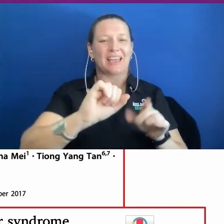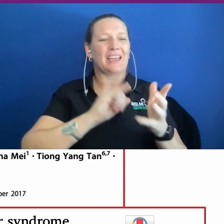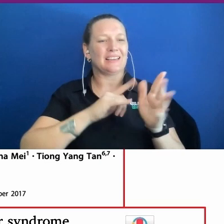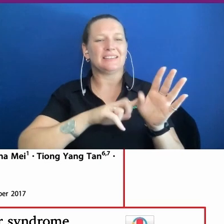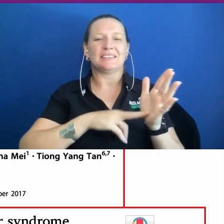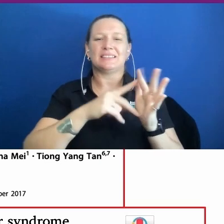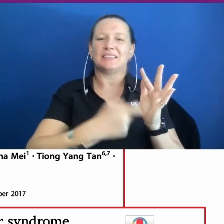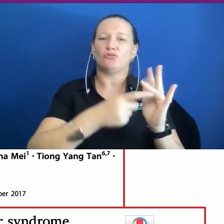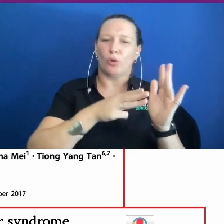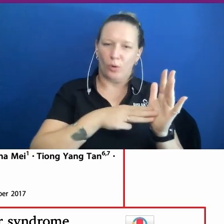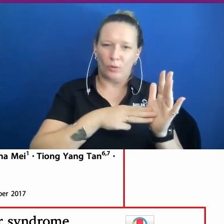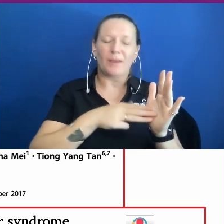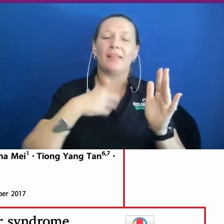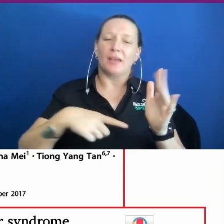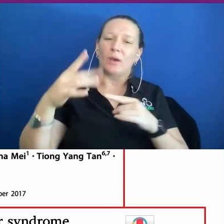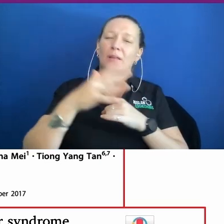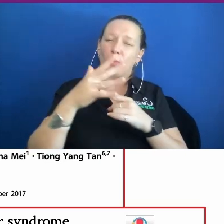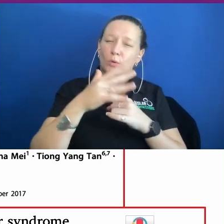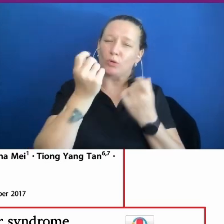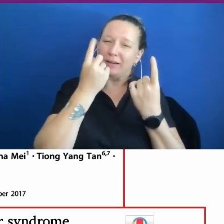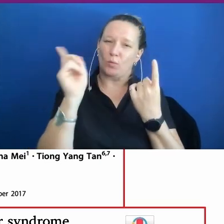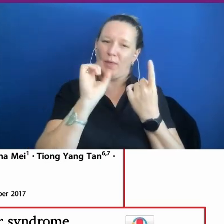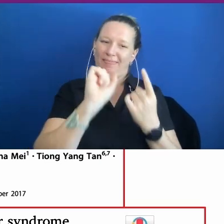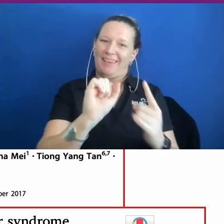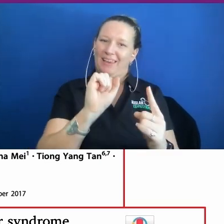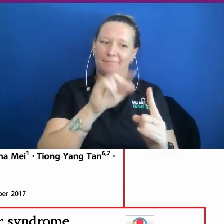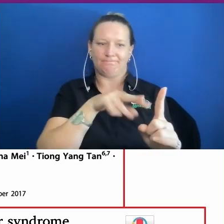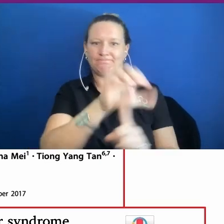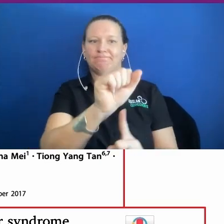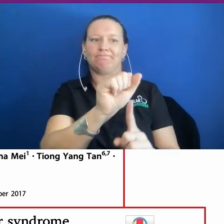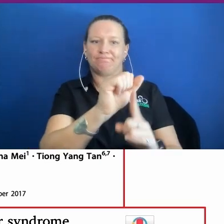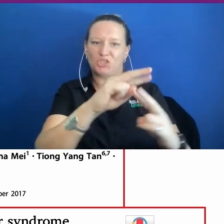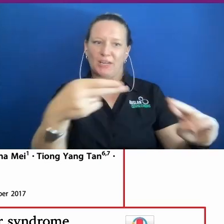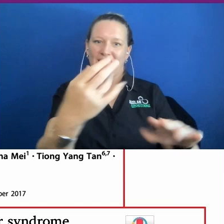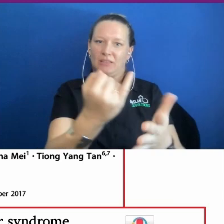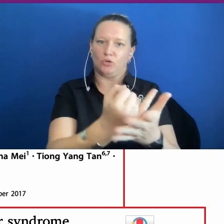treatment planning and ultimately each child is unique regardless of their rare condition. But